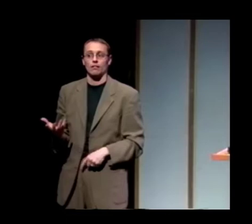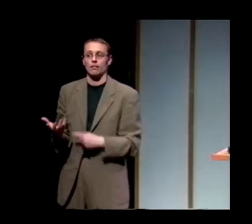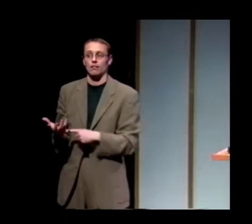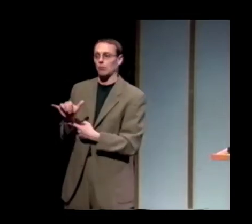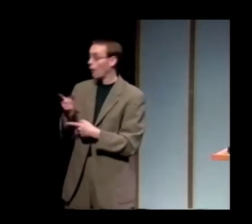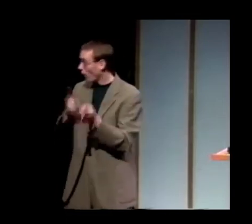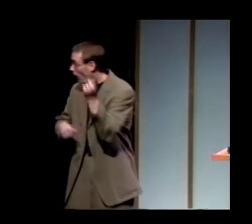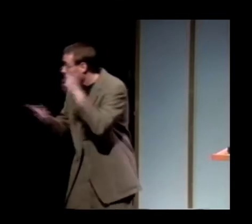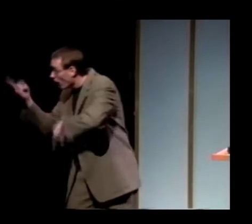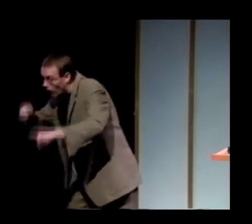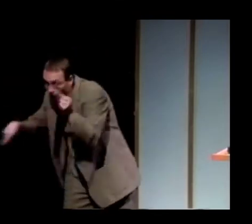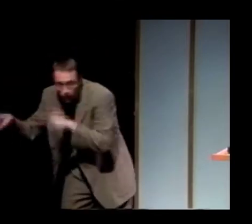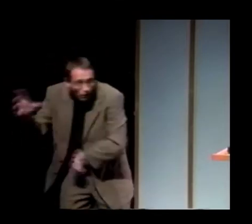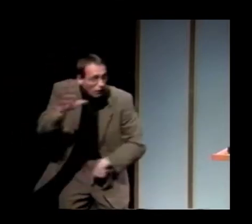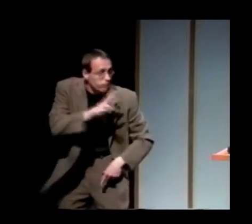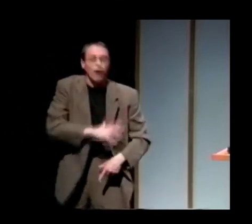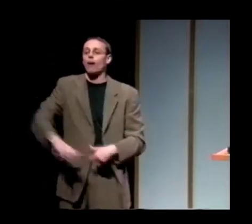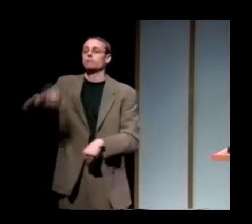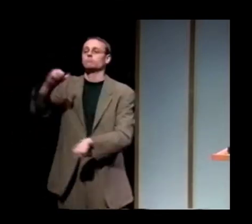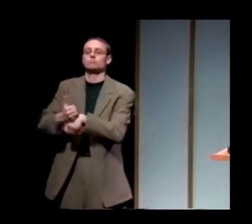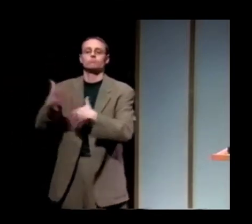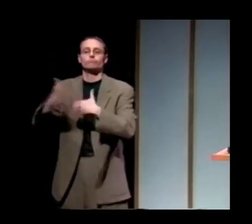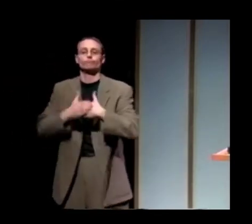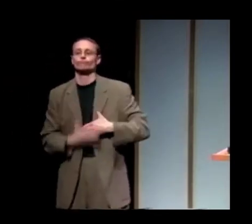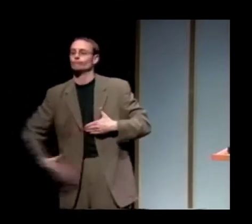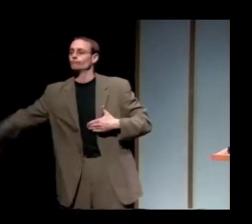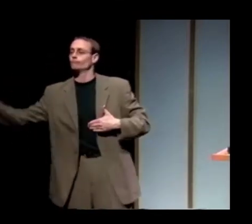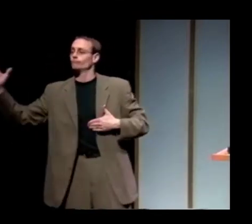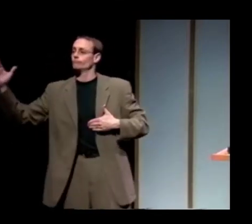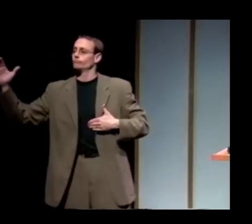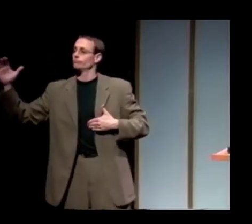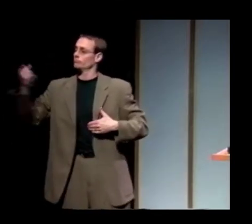SO THAT BECAME THE NEW SIGN FOR POETRY. EVERYONE--THEY REACHED CONSENSUS ON THAT SIGN